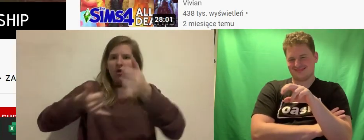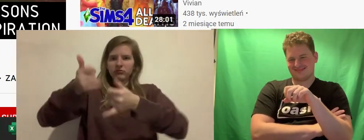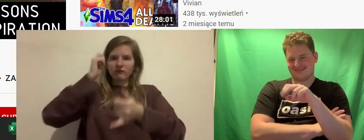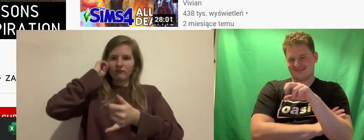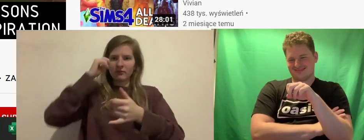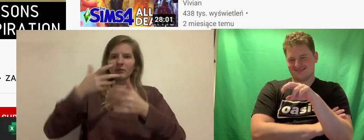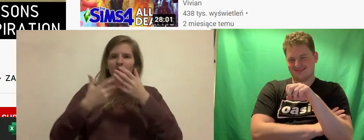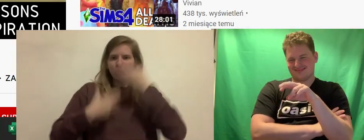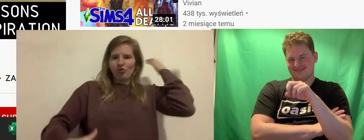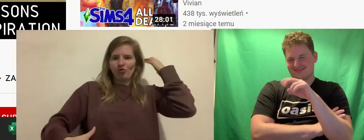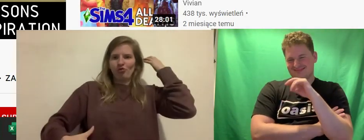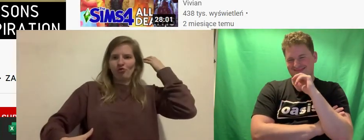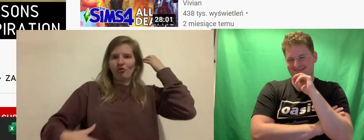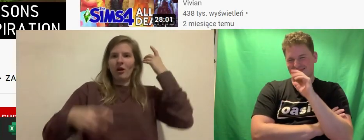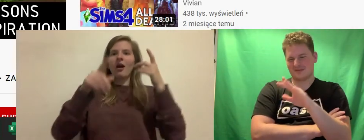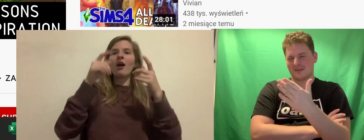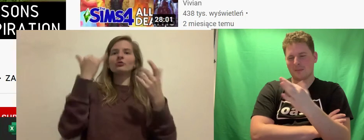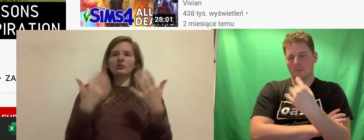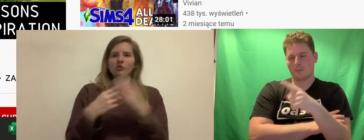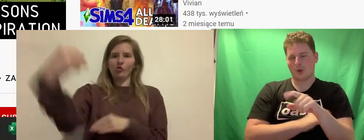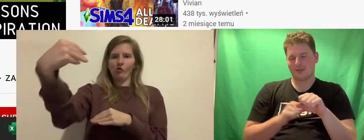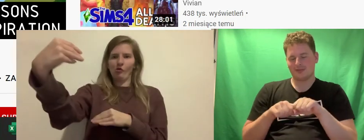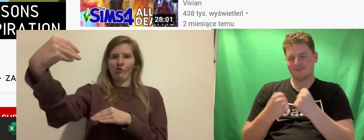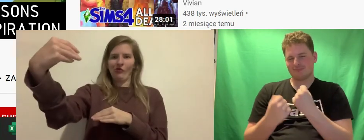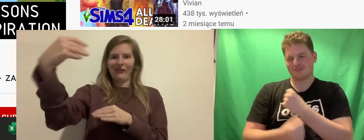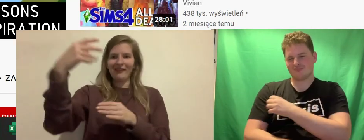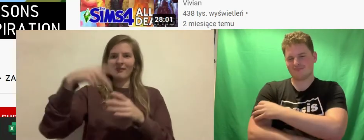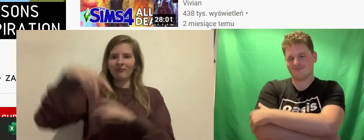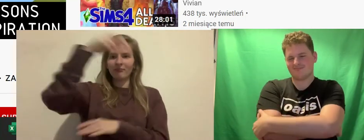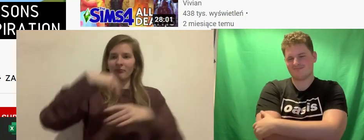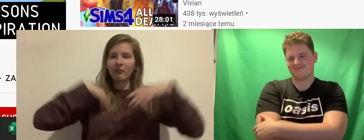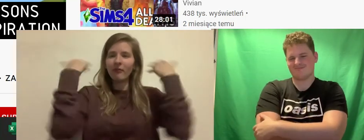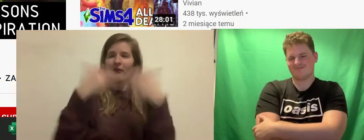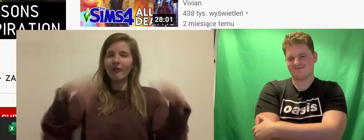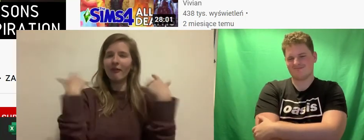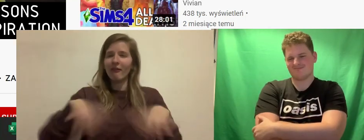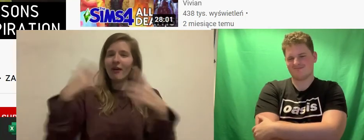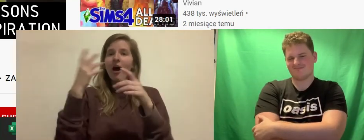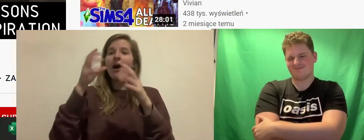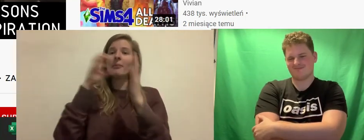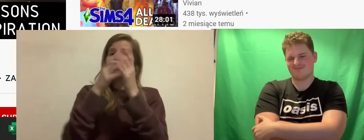K: every face becomes beyond recognition, it is impossible to recognize, because it is censorship of the face and etc. I was really nervous